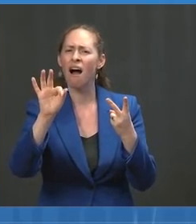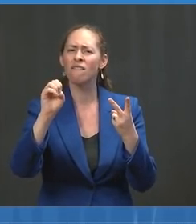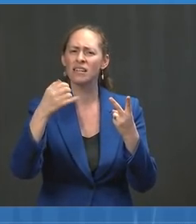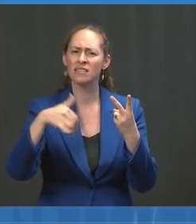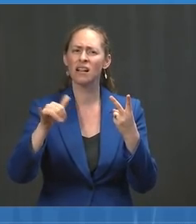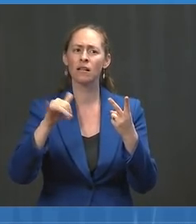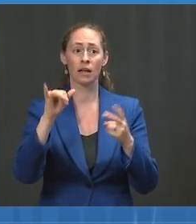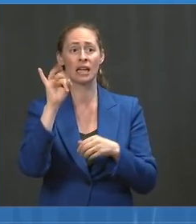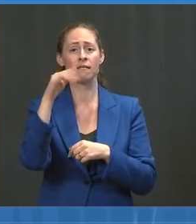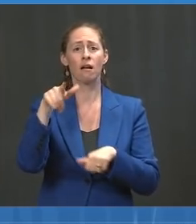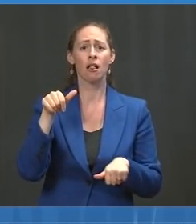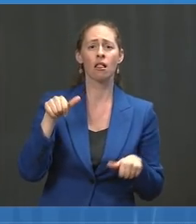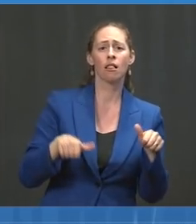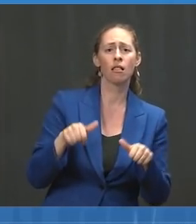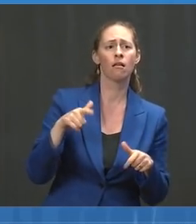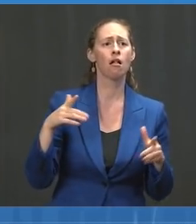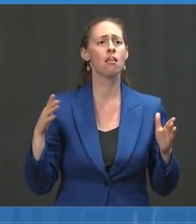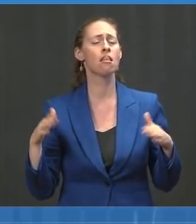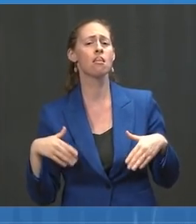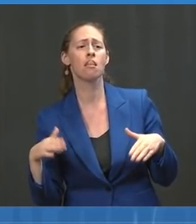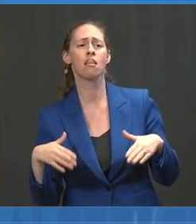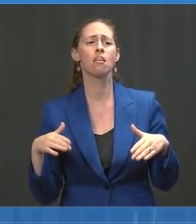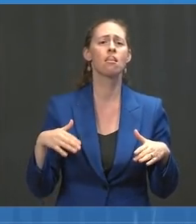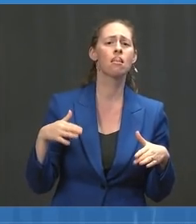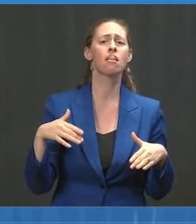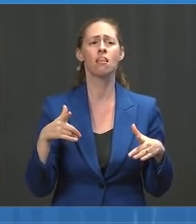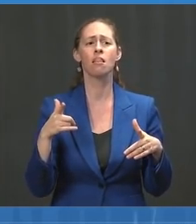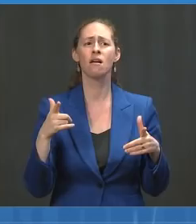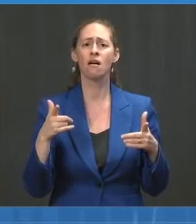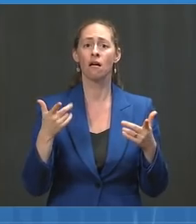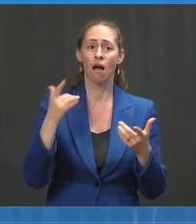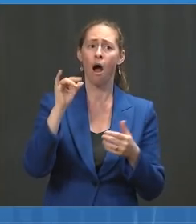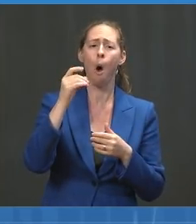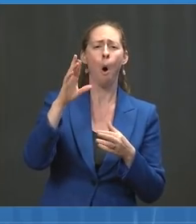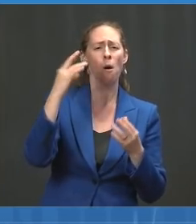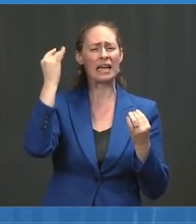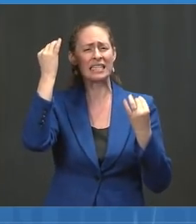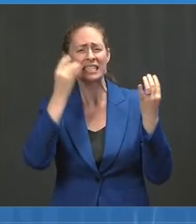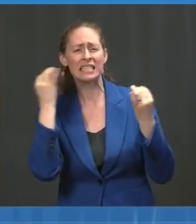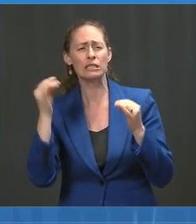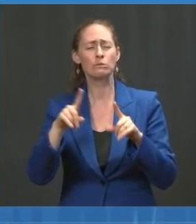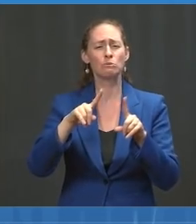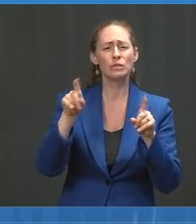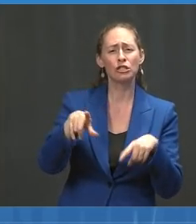to get vaccinated, or if you still have questions, talk to your physician or a trusted source